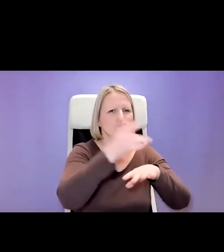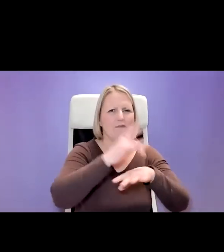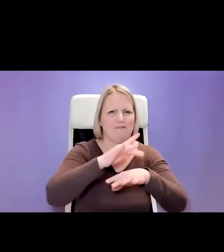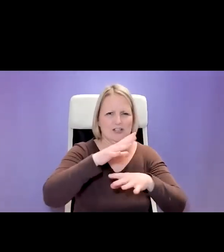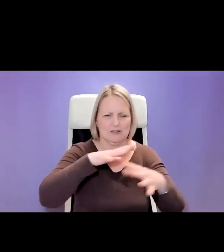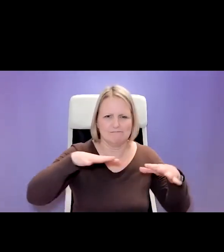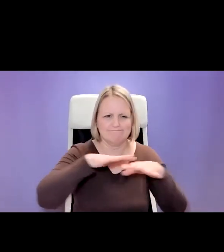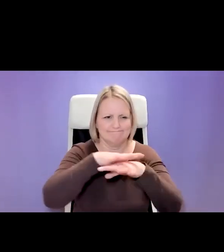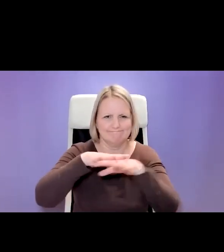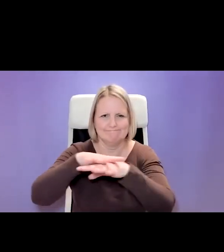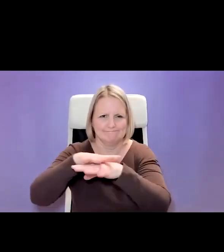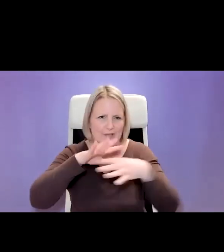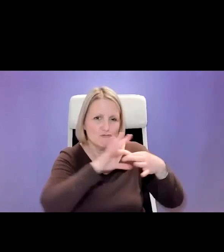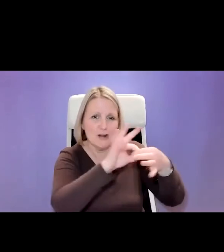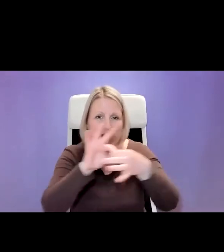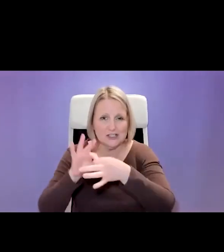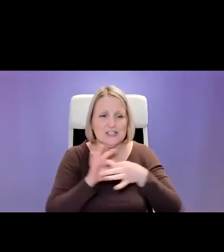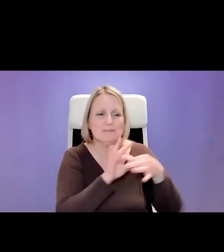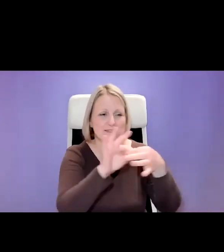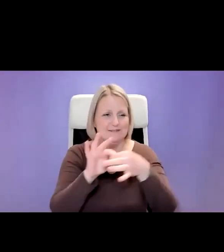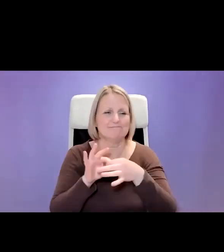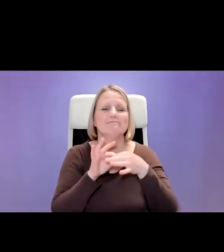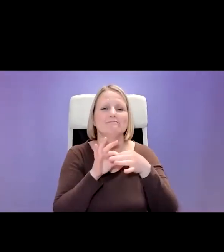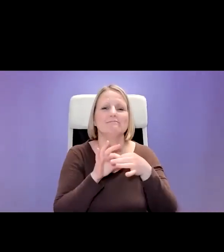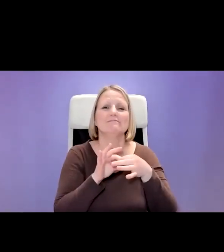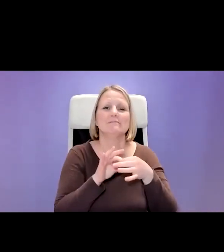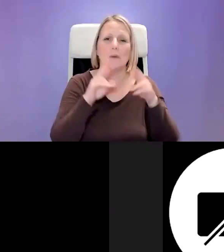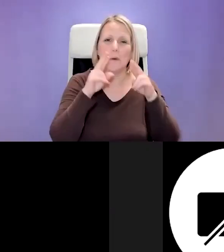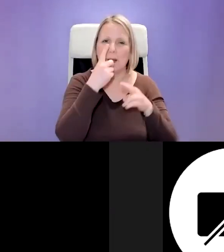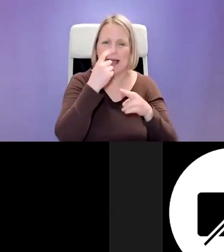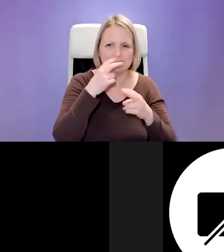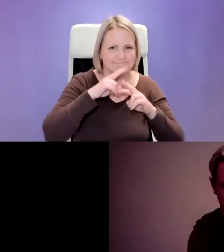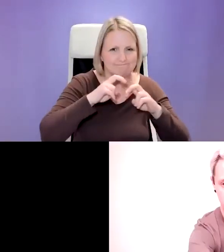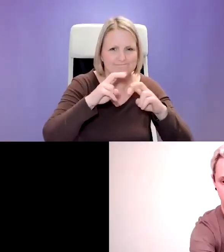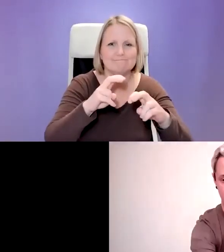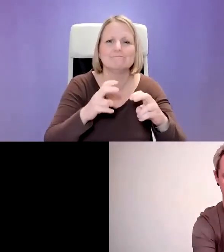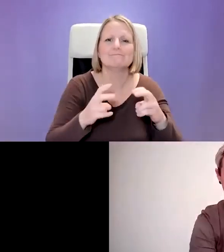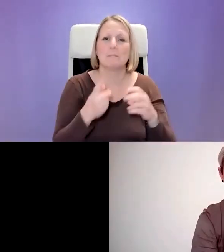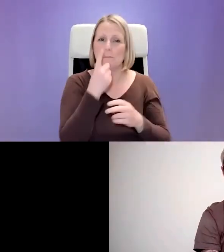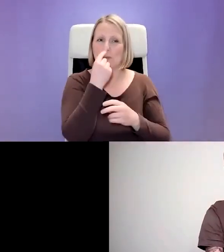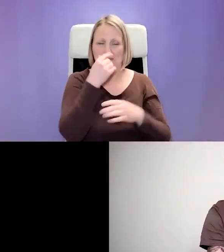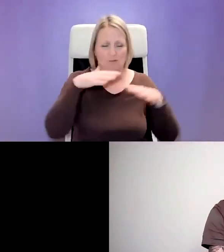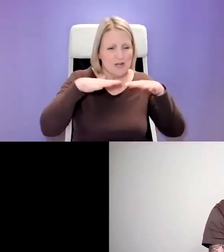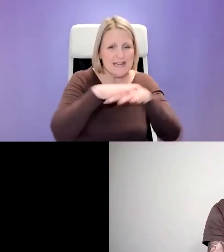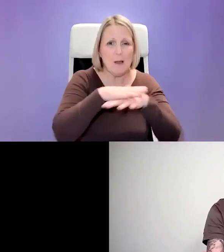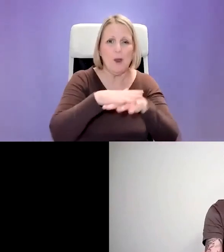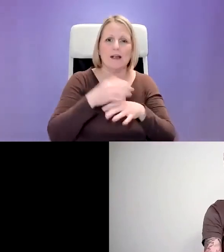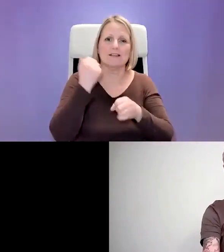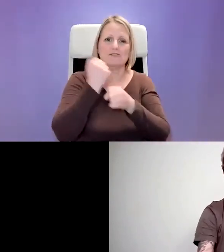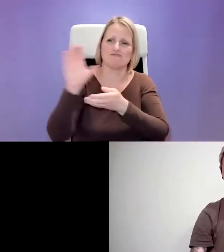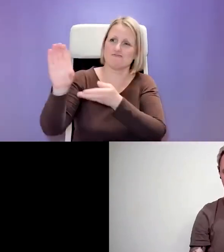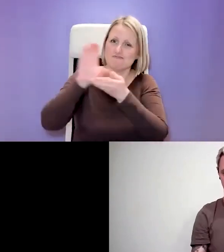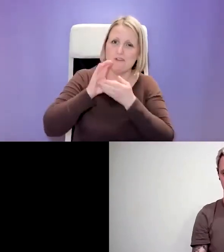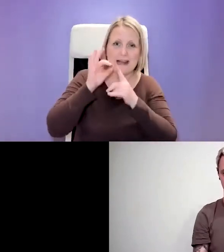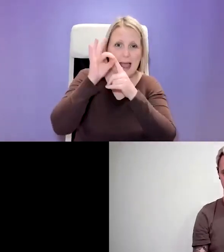relationships. Furthermore, we hope to explore possibilities for network applications and grant applications."